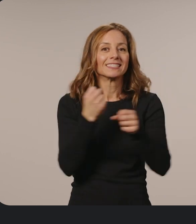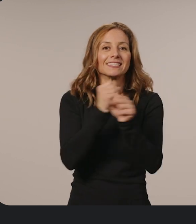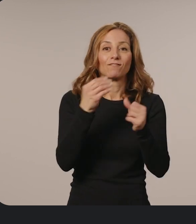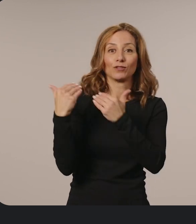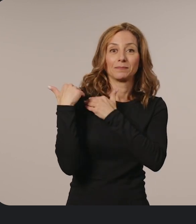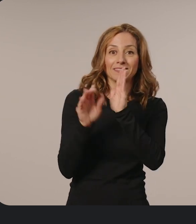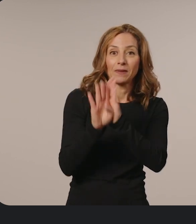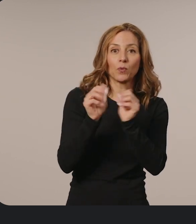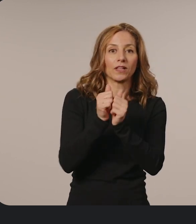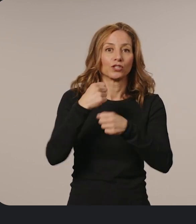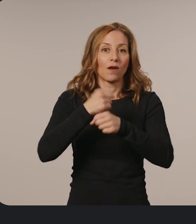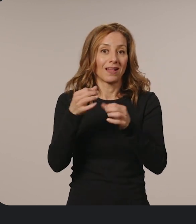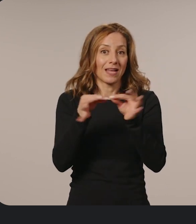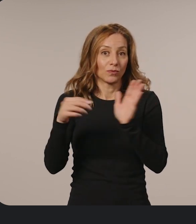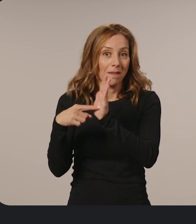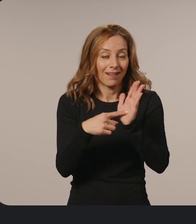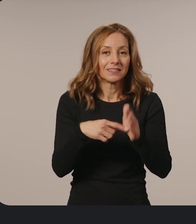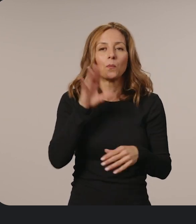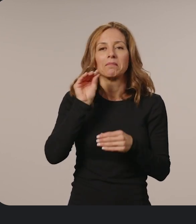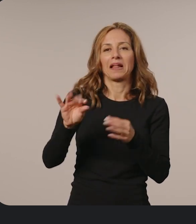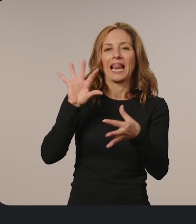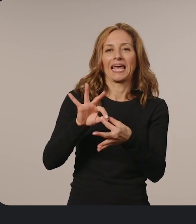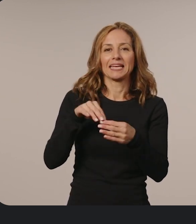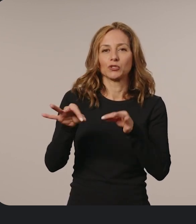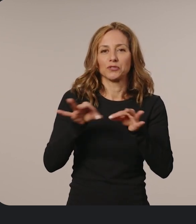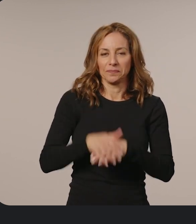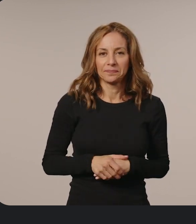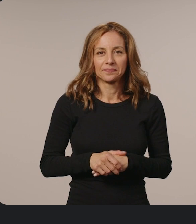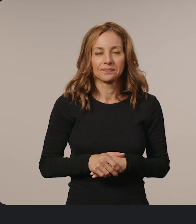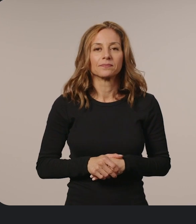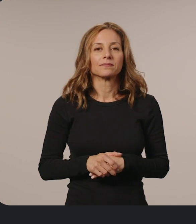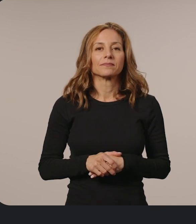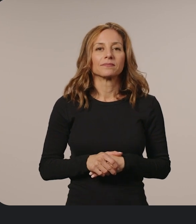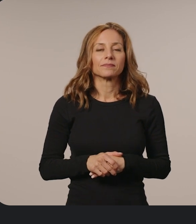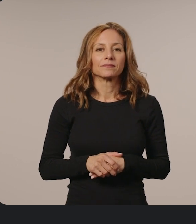Development with Generative Language Models". We'll put together link to the description below.